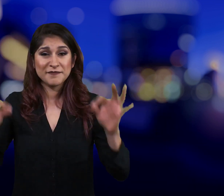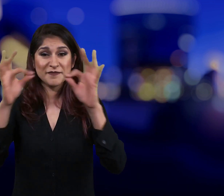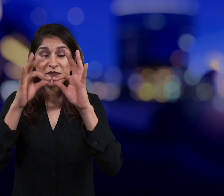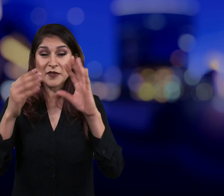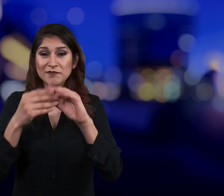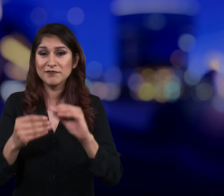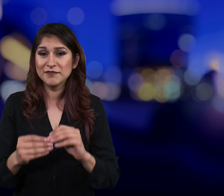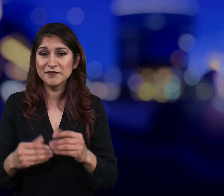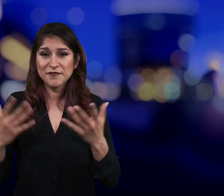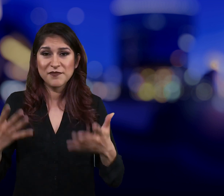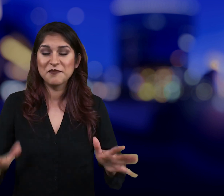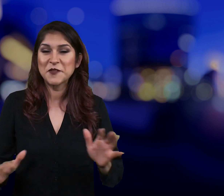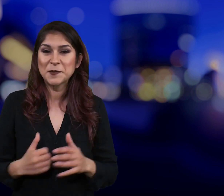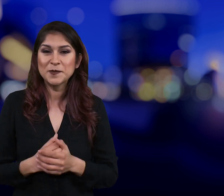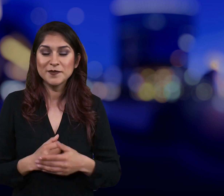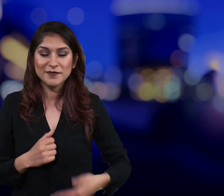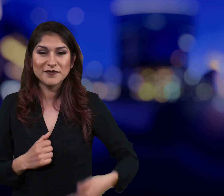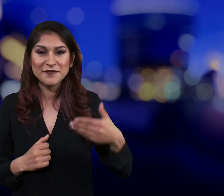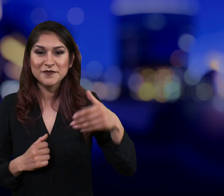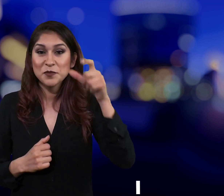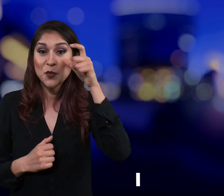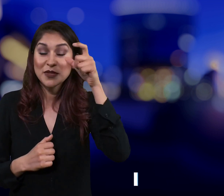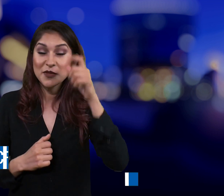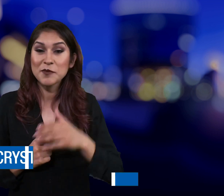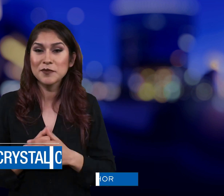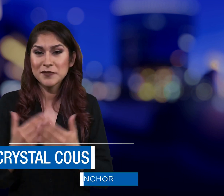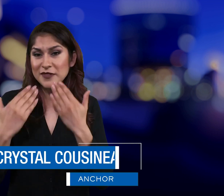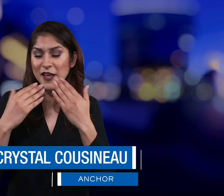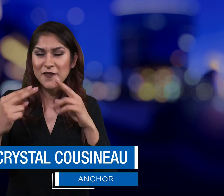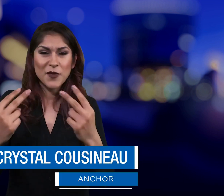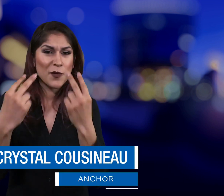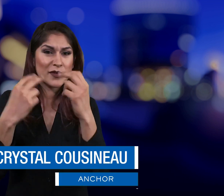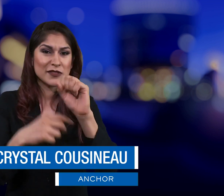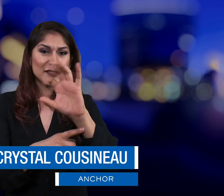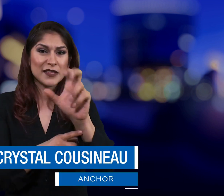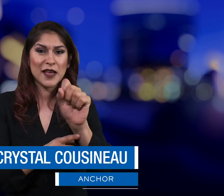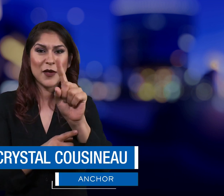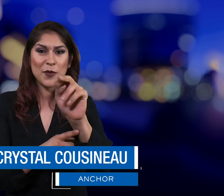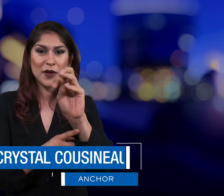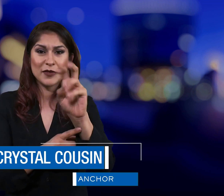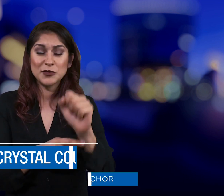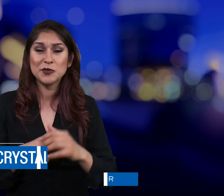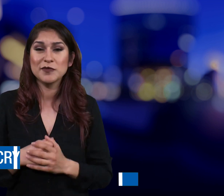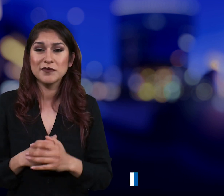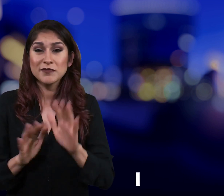And those are your top stories for today. I'm Crystal Cousineau. Thank you for watching Sign1News.